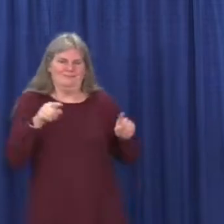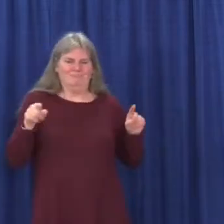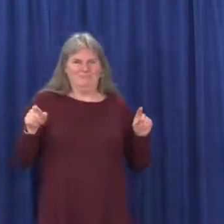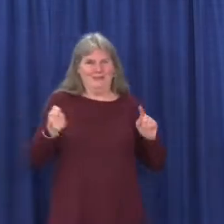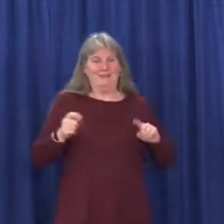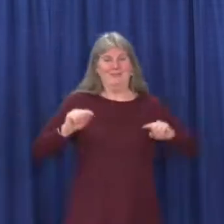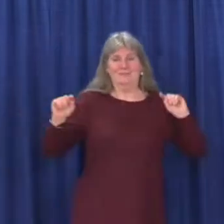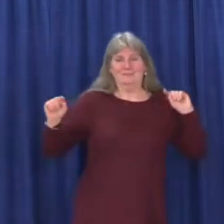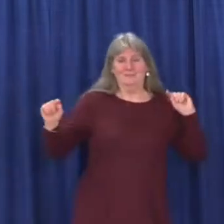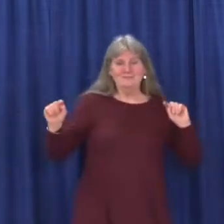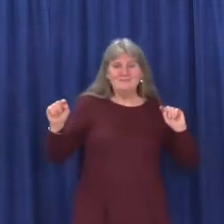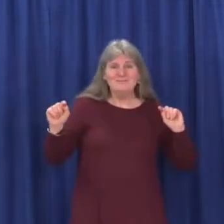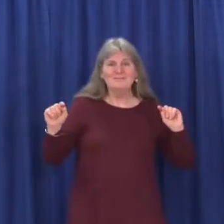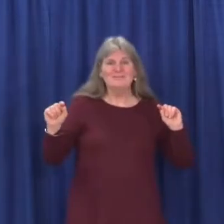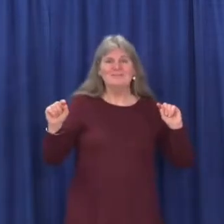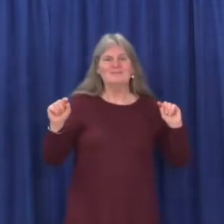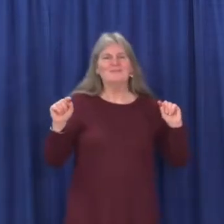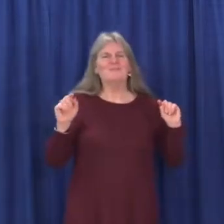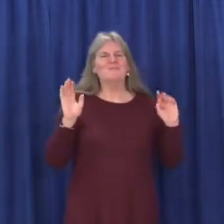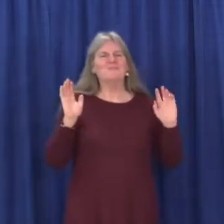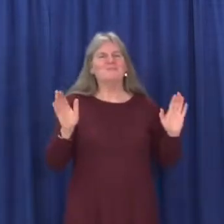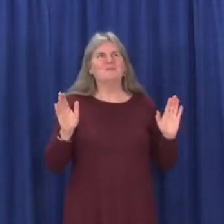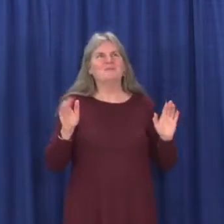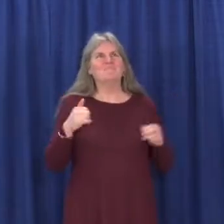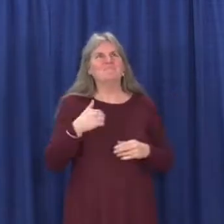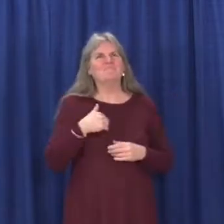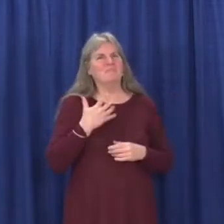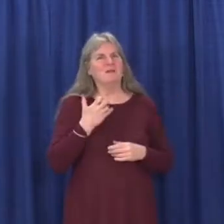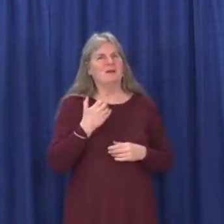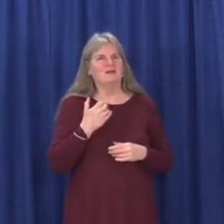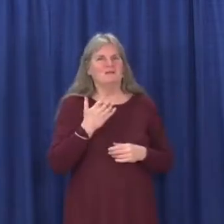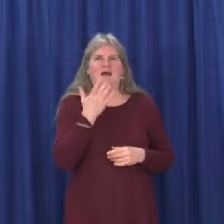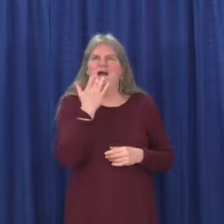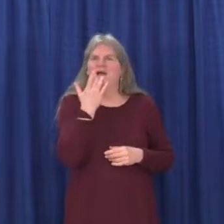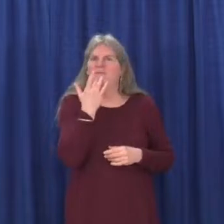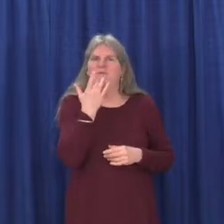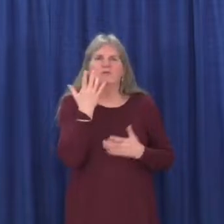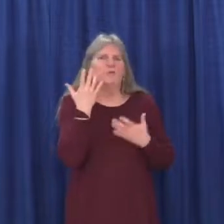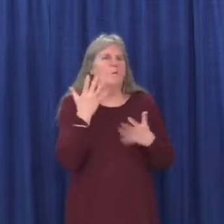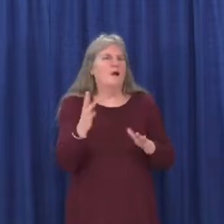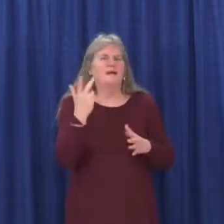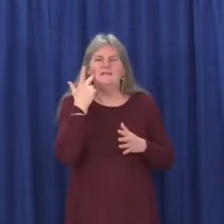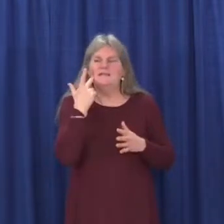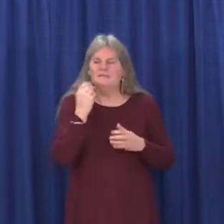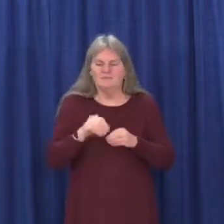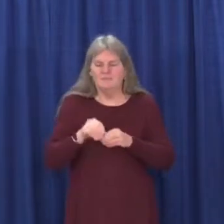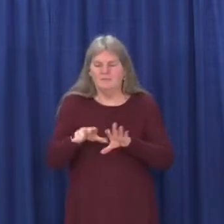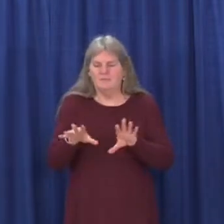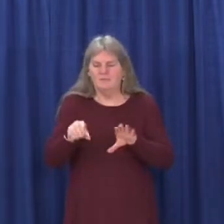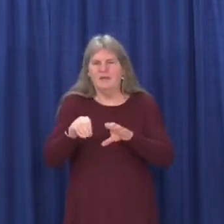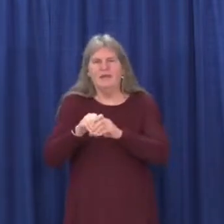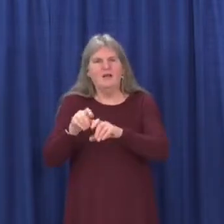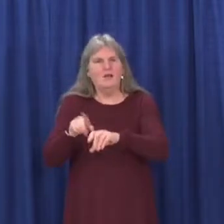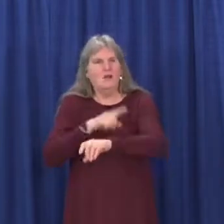The-- I would like to see no outbreaks in vulnerable settings, no outbreaks in long-term care. Those are very concerning.